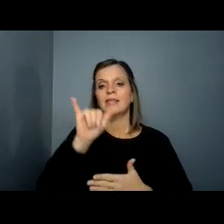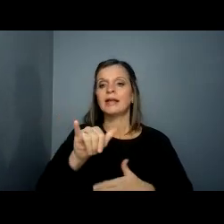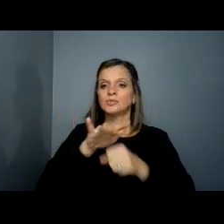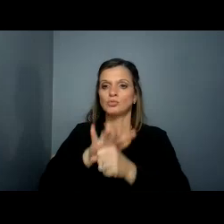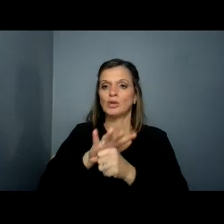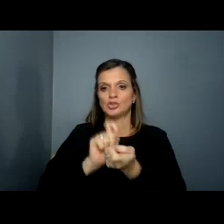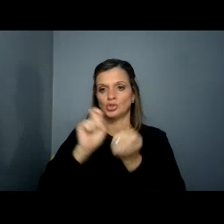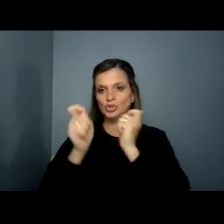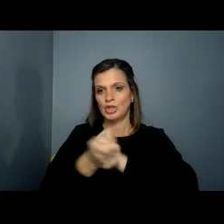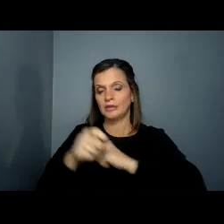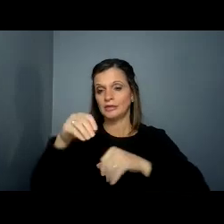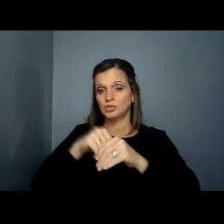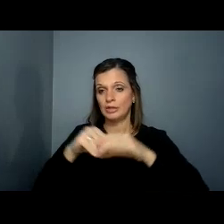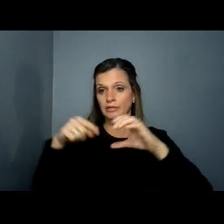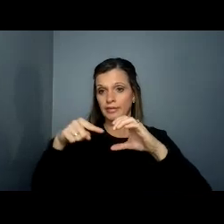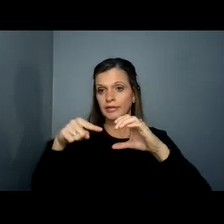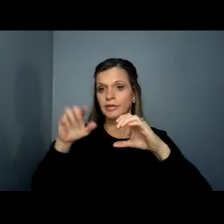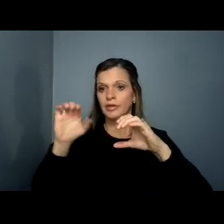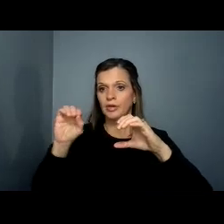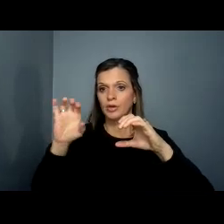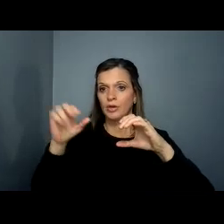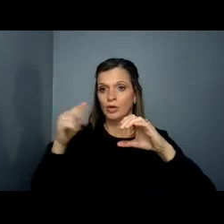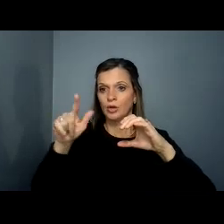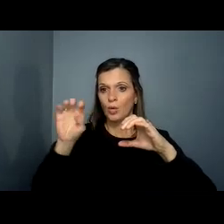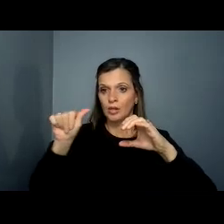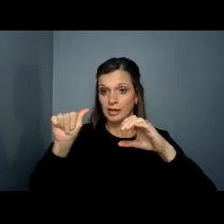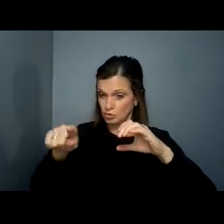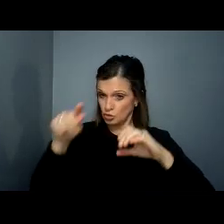Do you know somebody with men ears or it's pretty? It's pretty brutal actually.